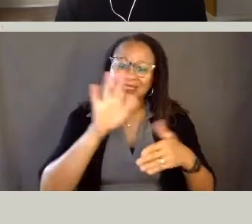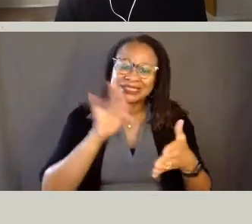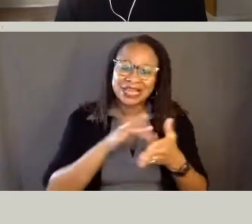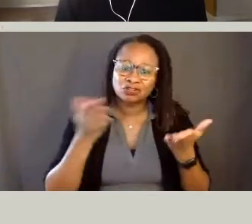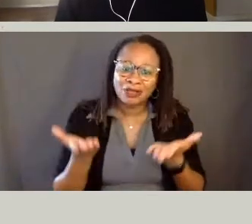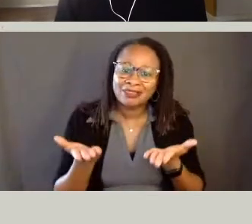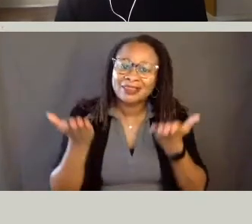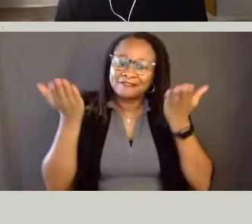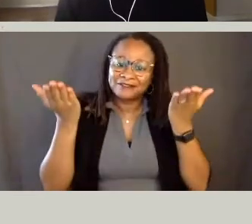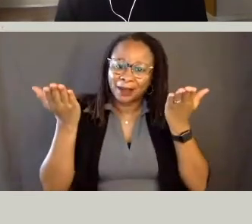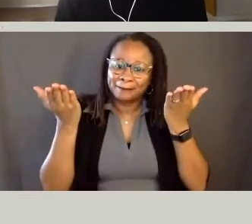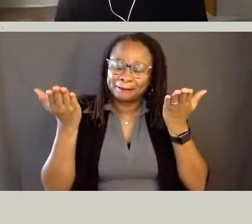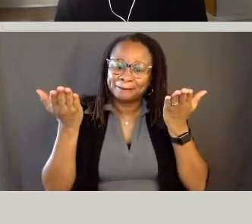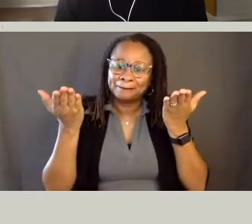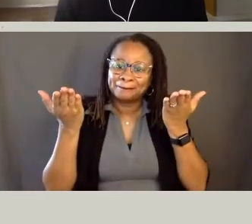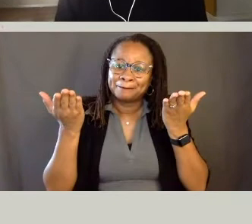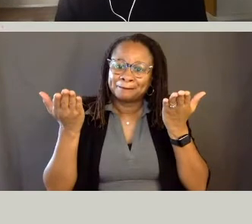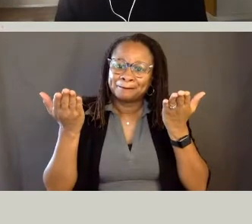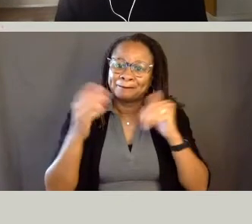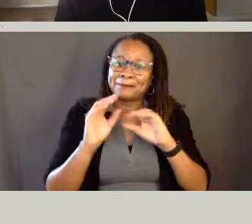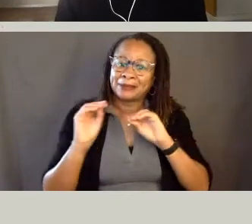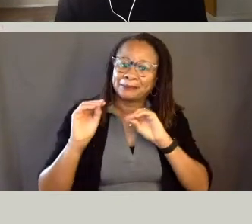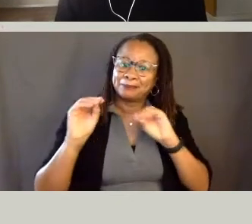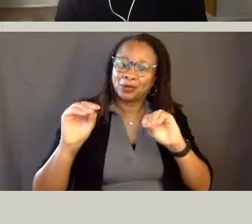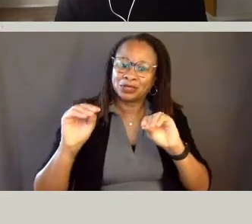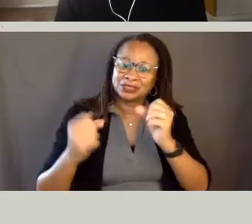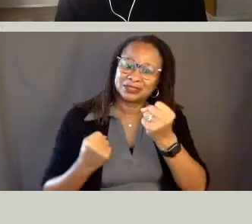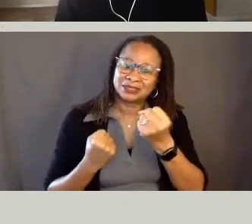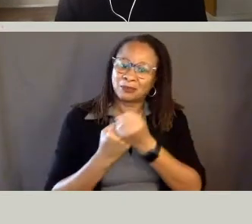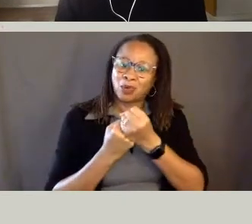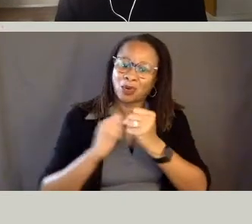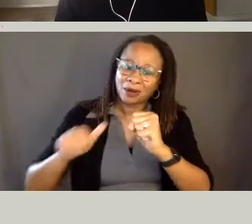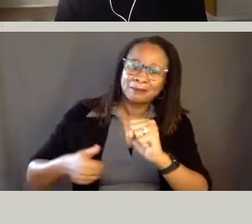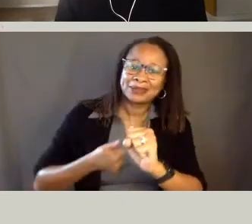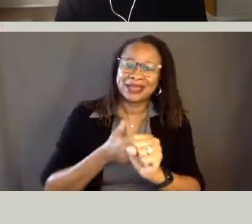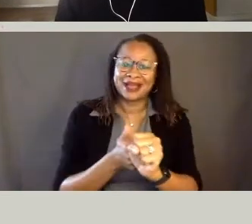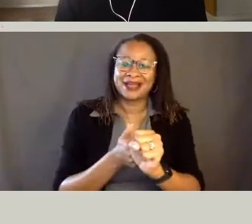and put like the support behind the independents,